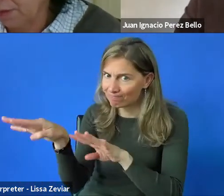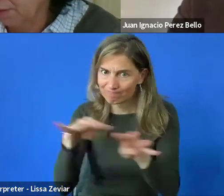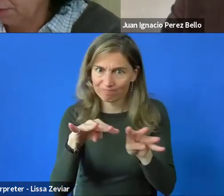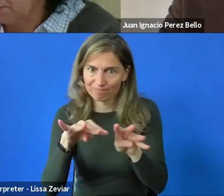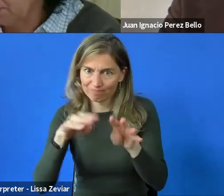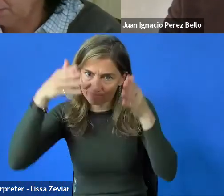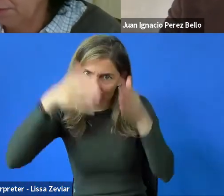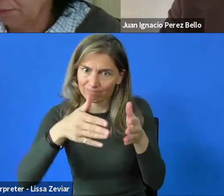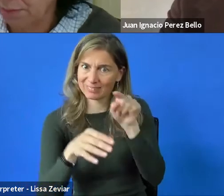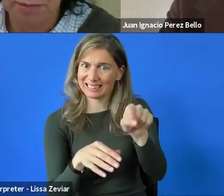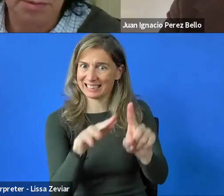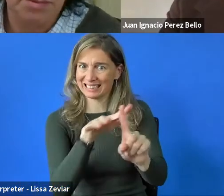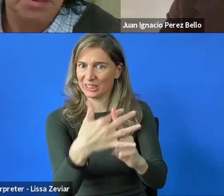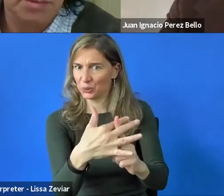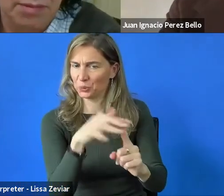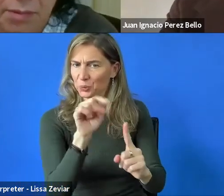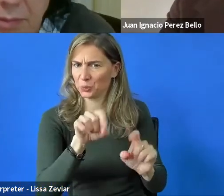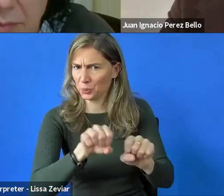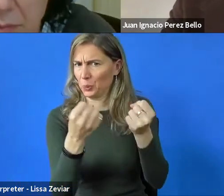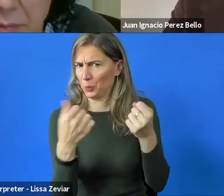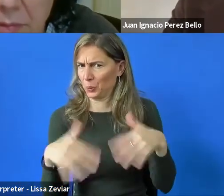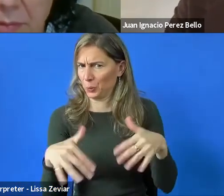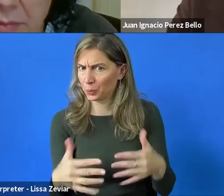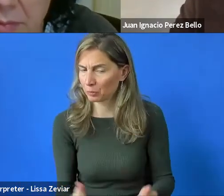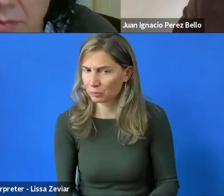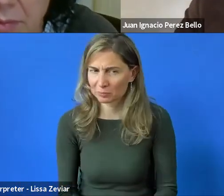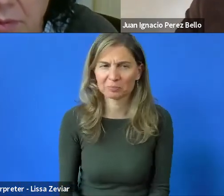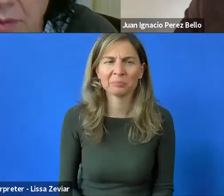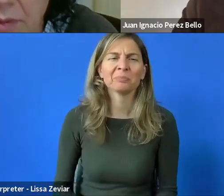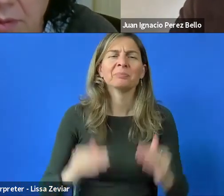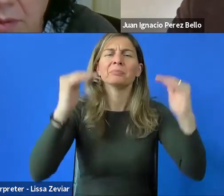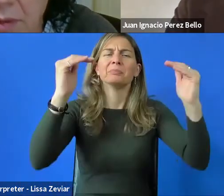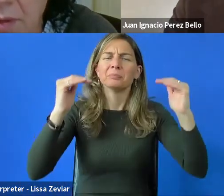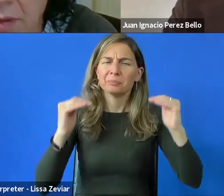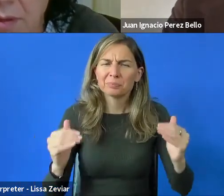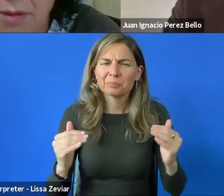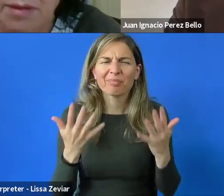Now going into the substance the CRPD convention has